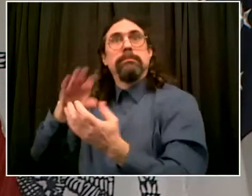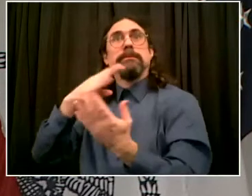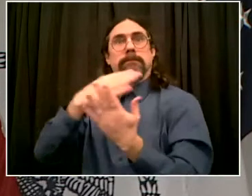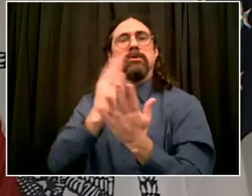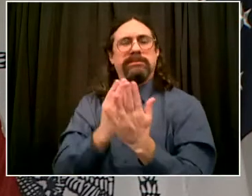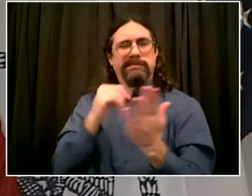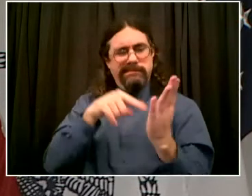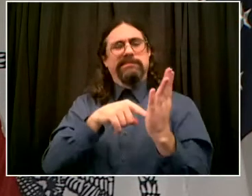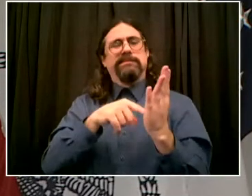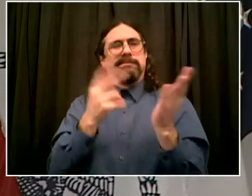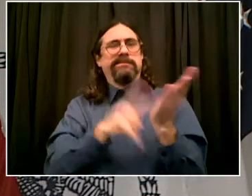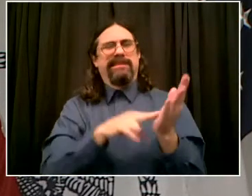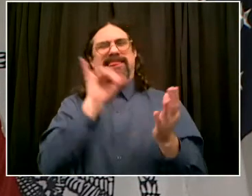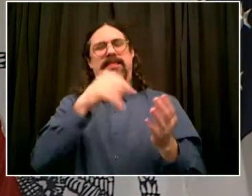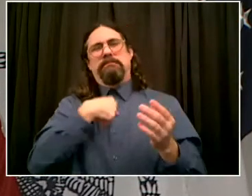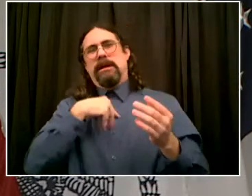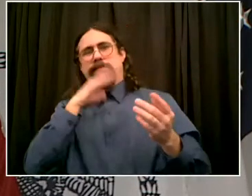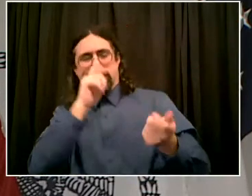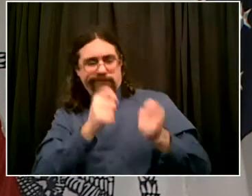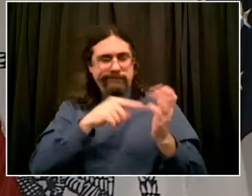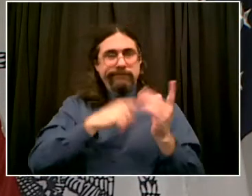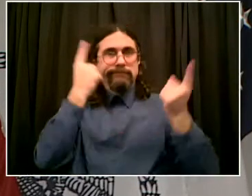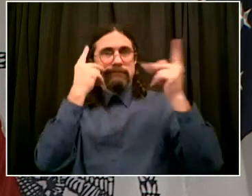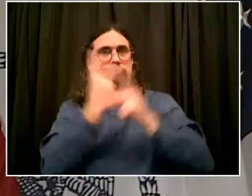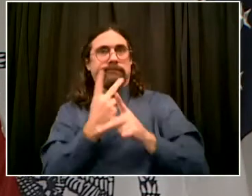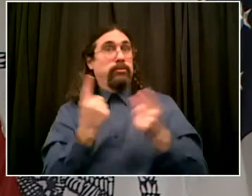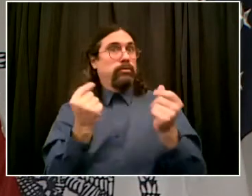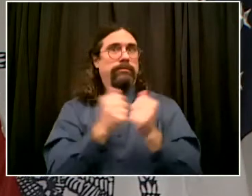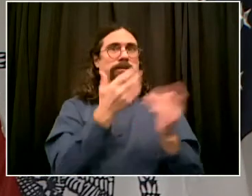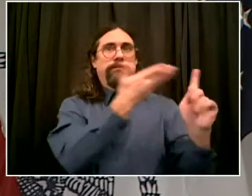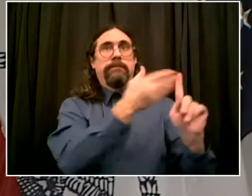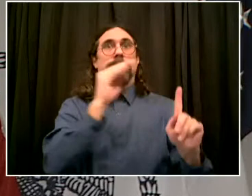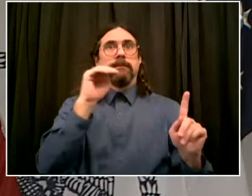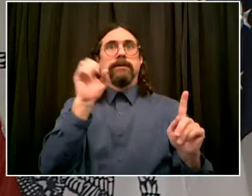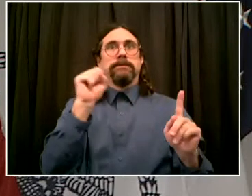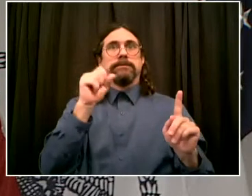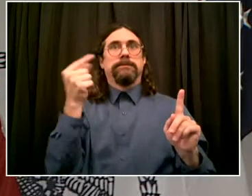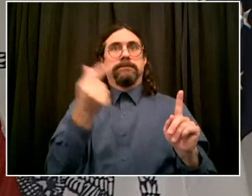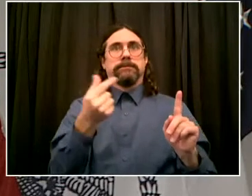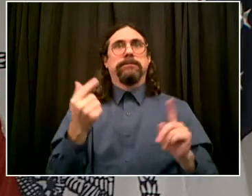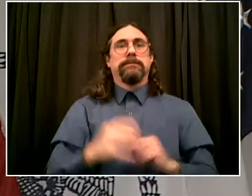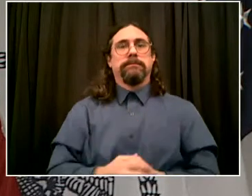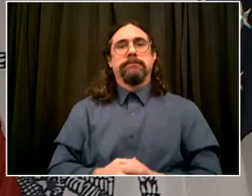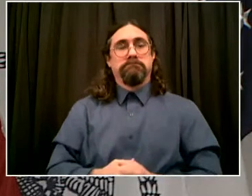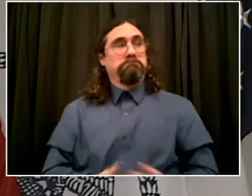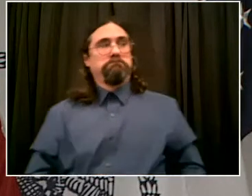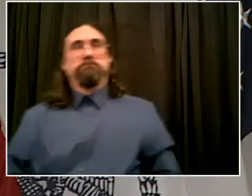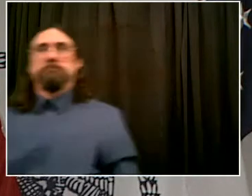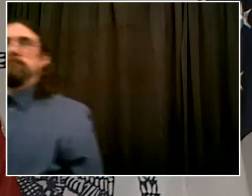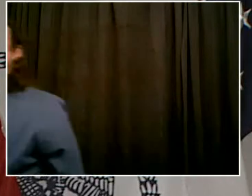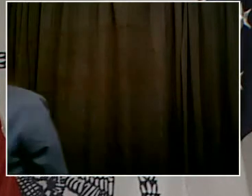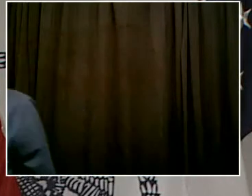EXECUTIVE BUDGETE IN N PRAIL. > THANKKS R FO THAT. LAST WEWE EKTWO BILLS ARE